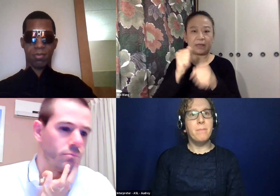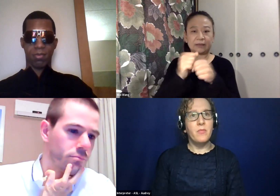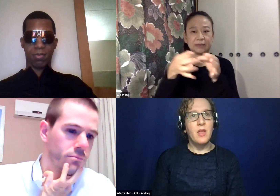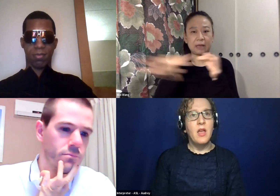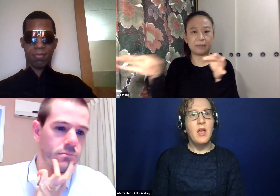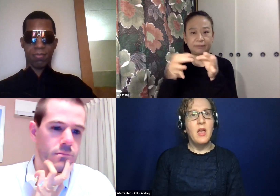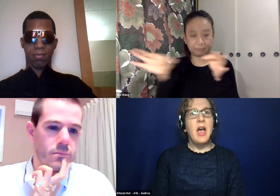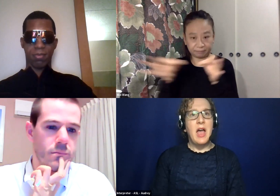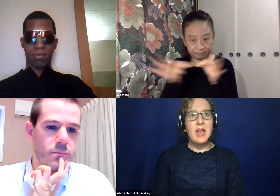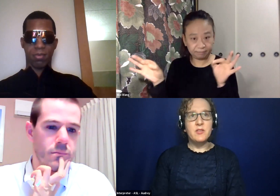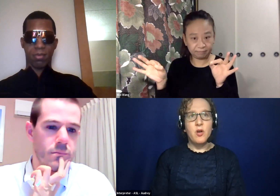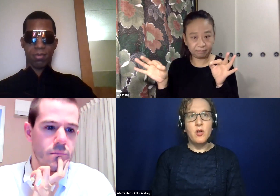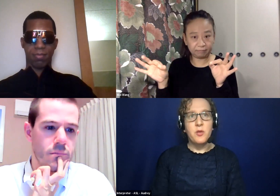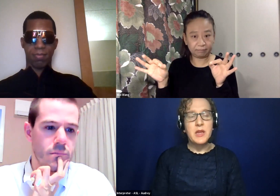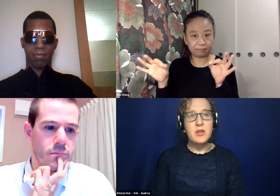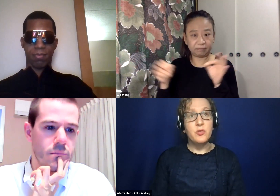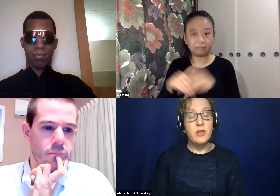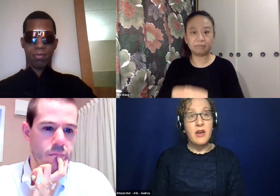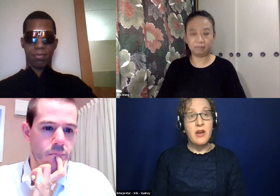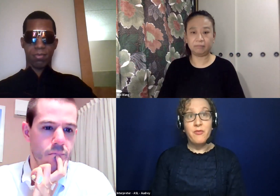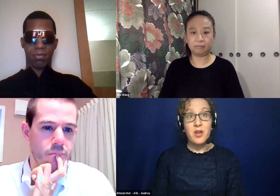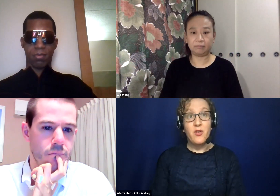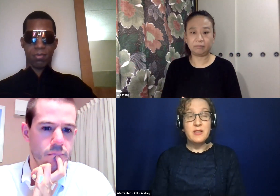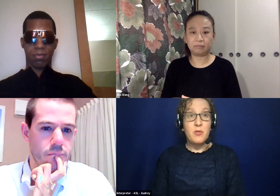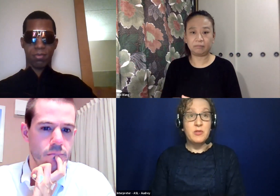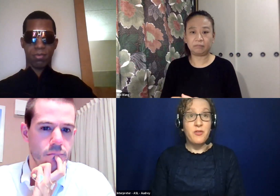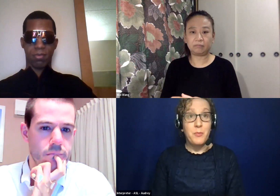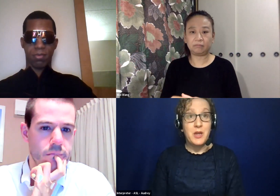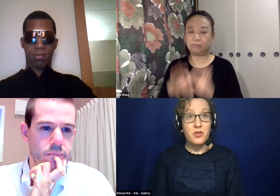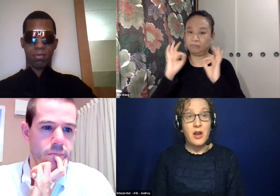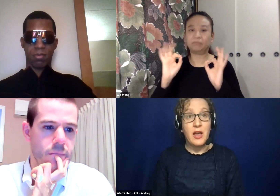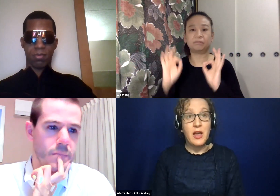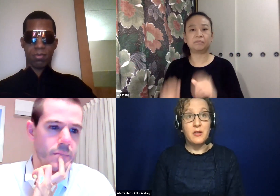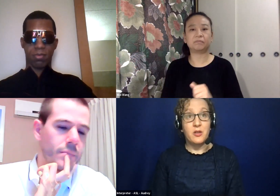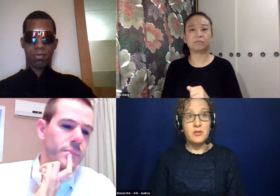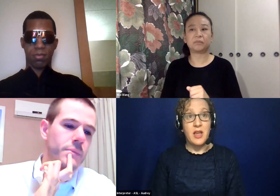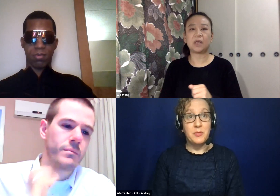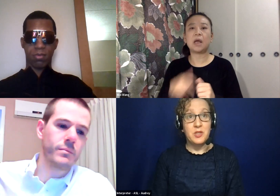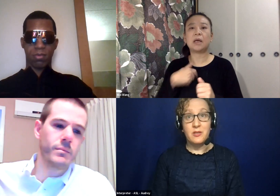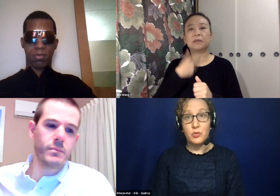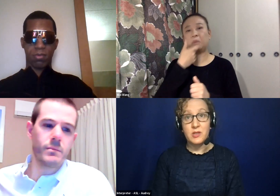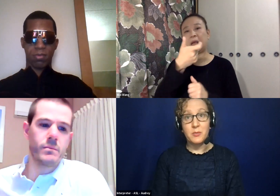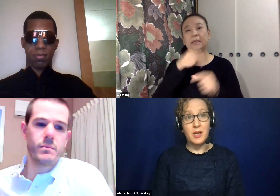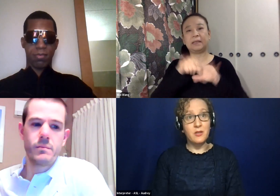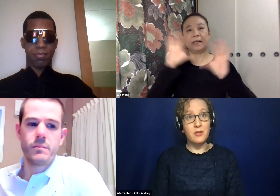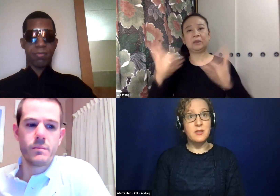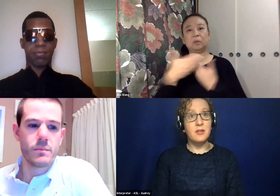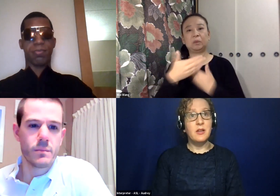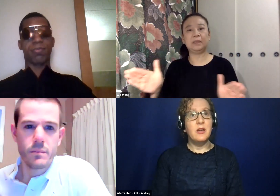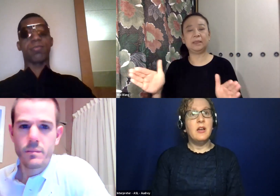and also making sure that every video, as I was a film major, had close captioning or subtitles